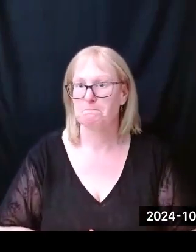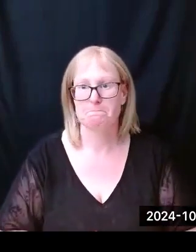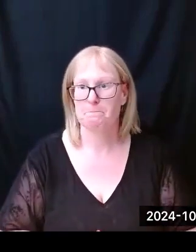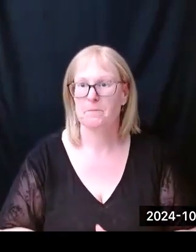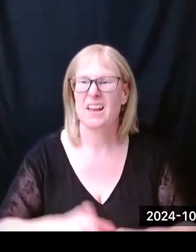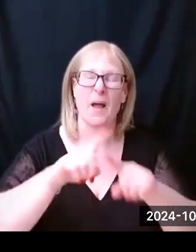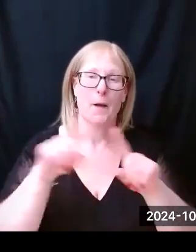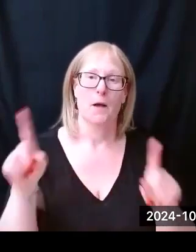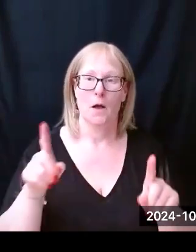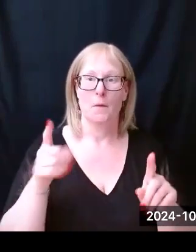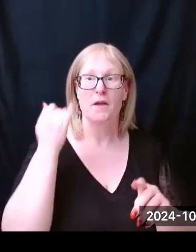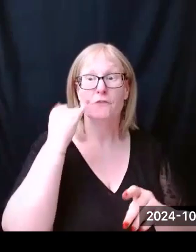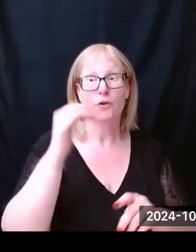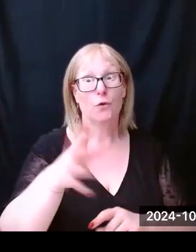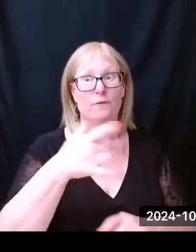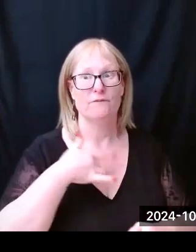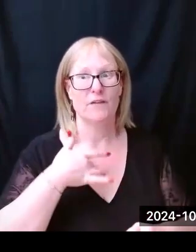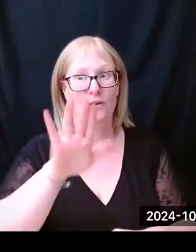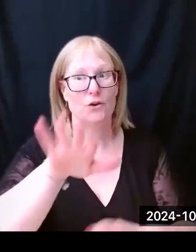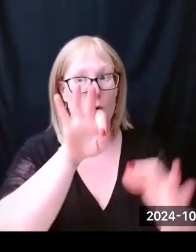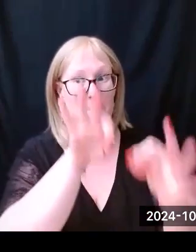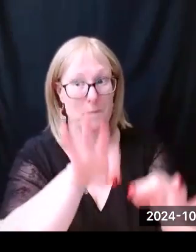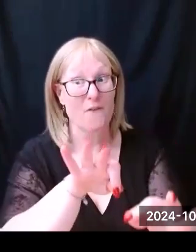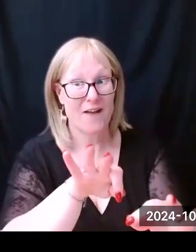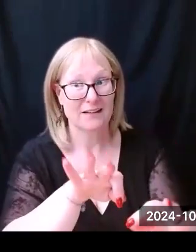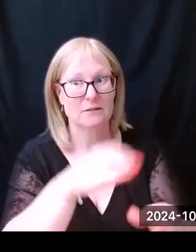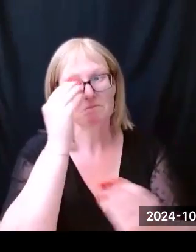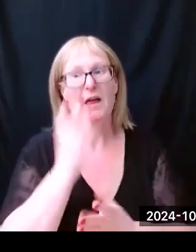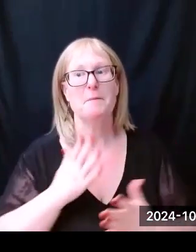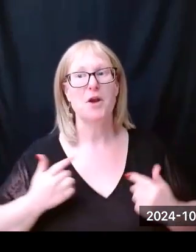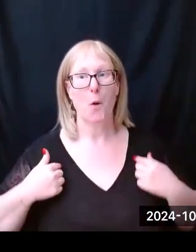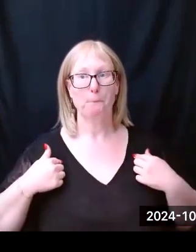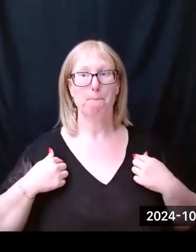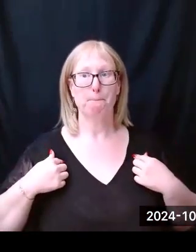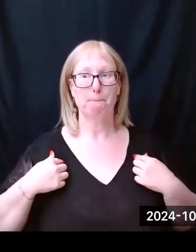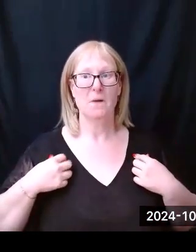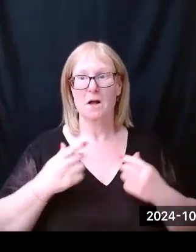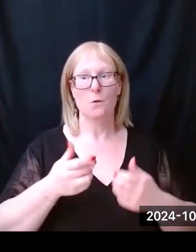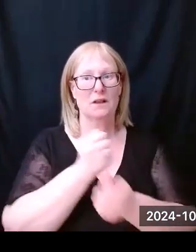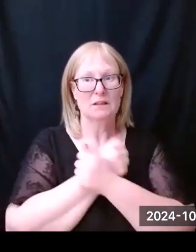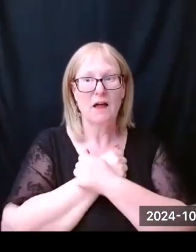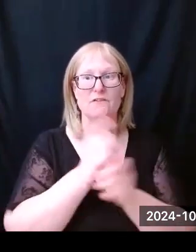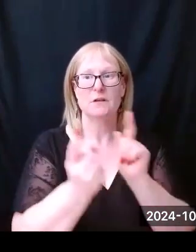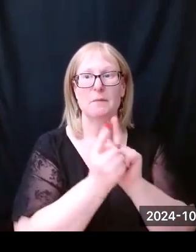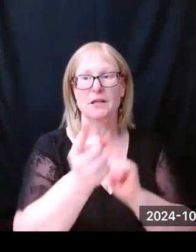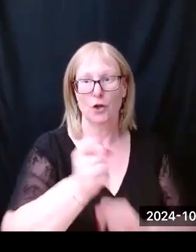for a while and I've yet to meet the perfect parent or perfect child. It's OK. Most of you are working really hard and